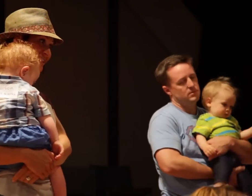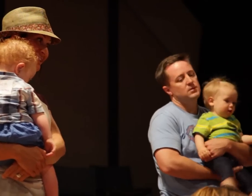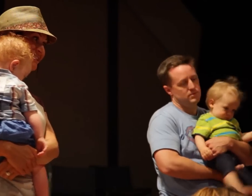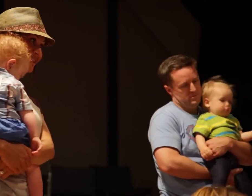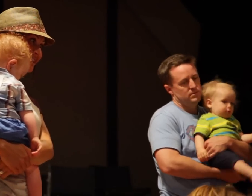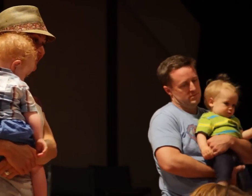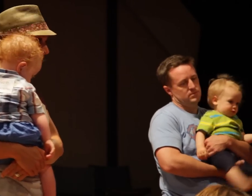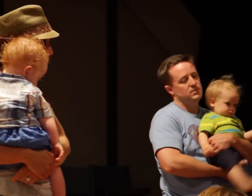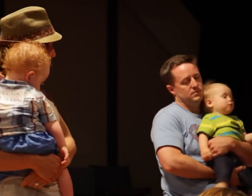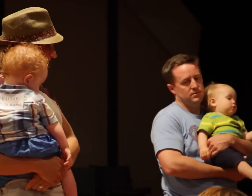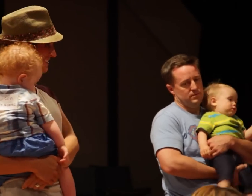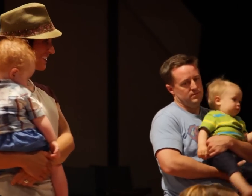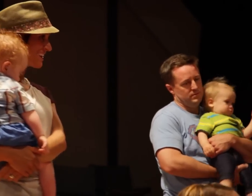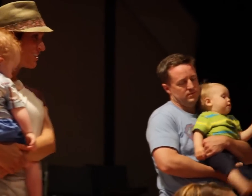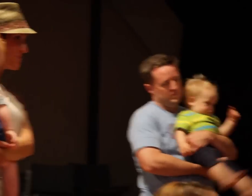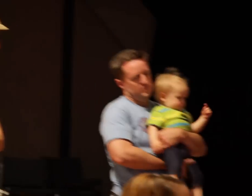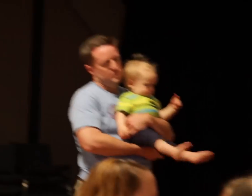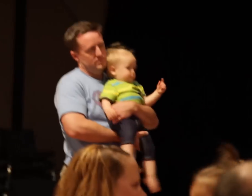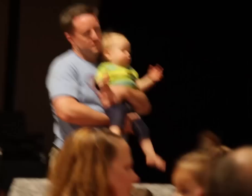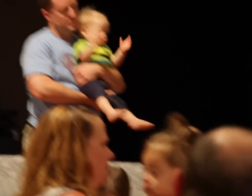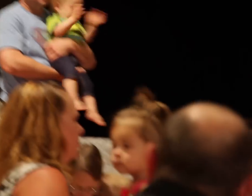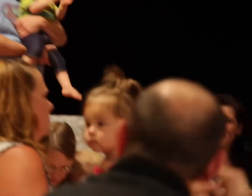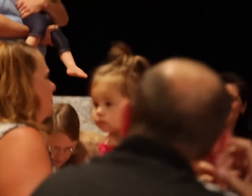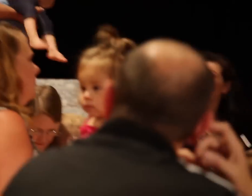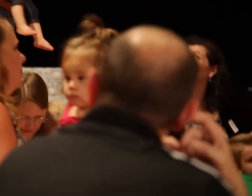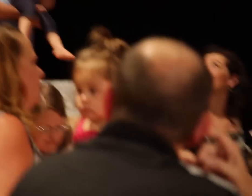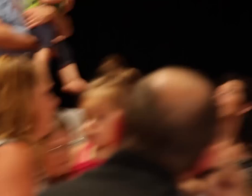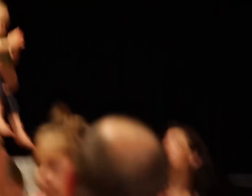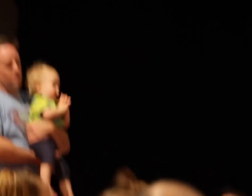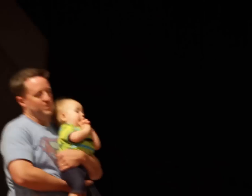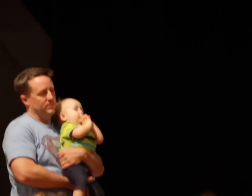Well, thank you. Thanks for being here. Derrick, we skipped you because you were out, but then you slid back in.